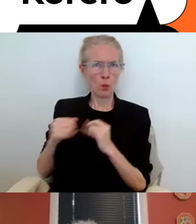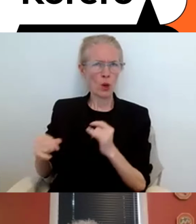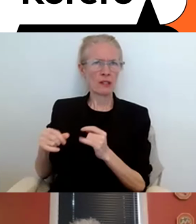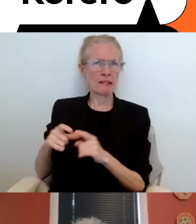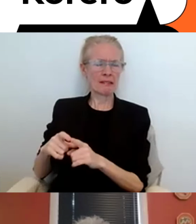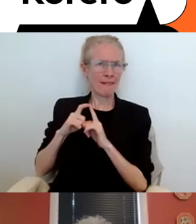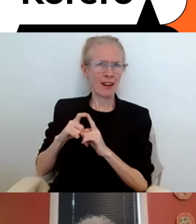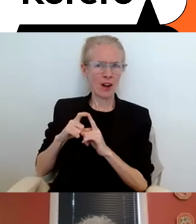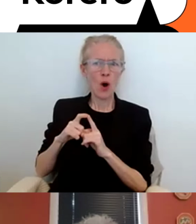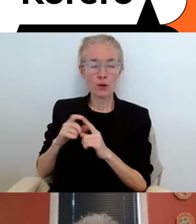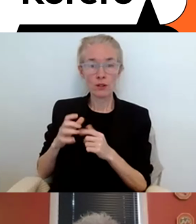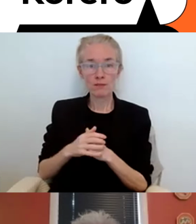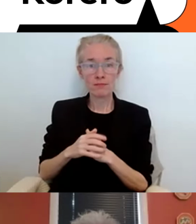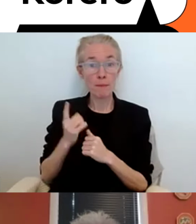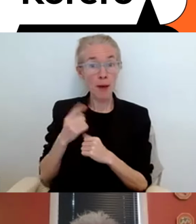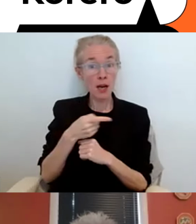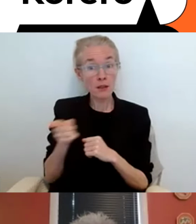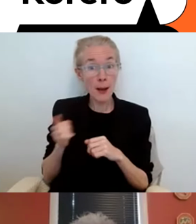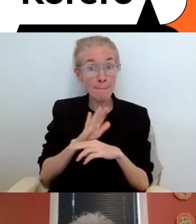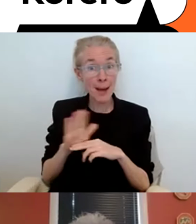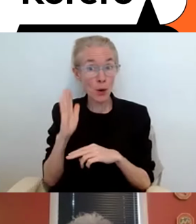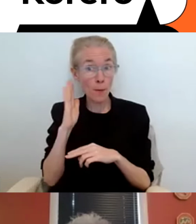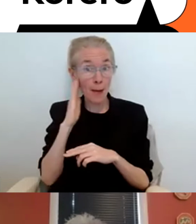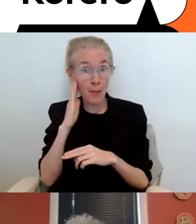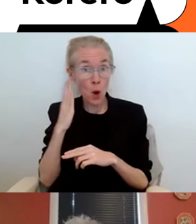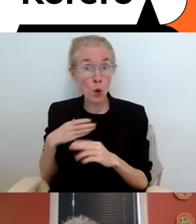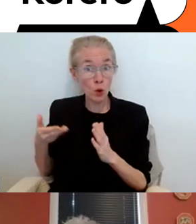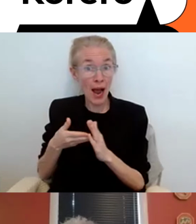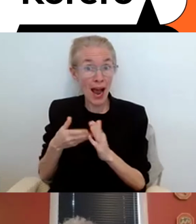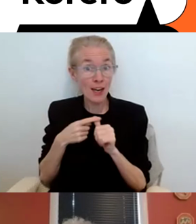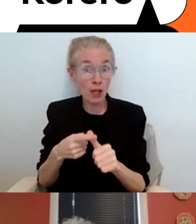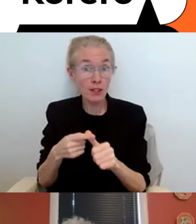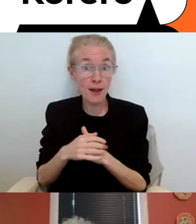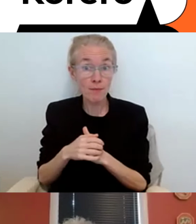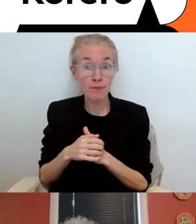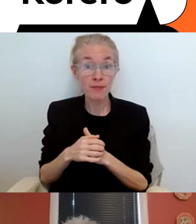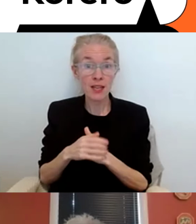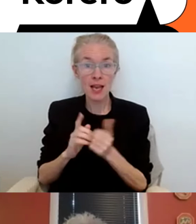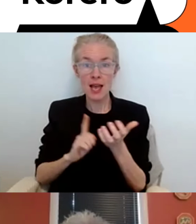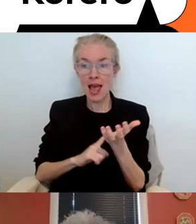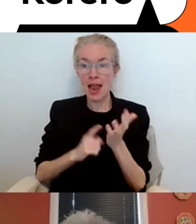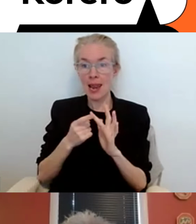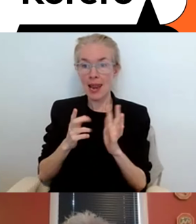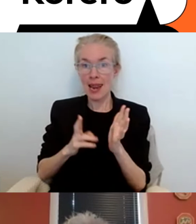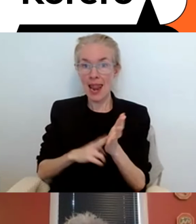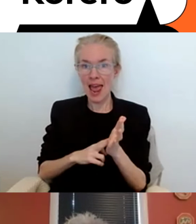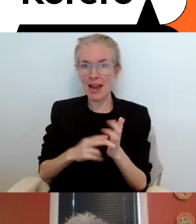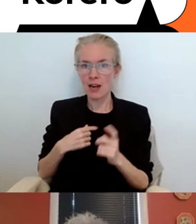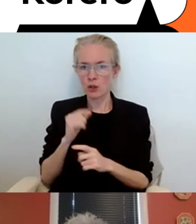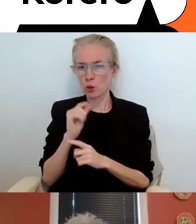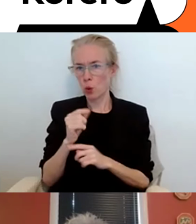or any thoughts? I'll comment on that very quickly, although this